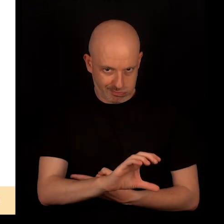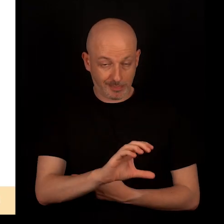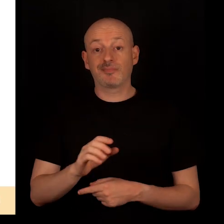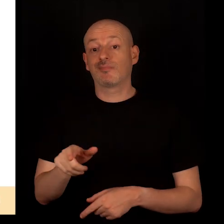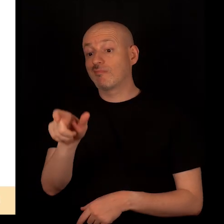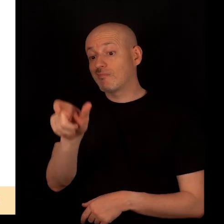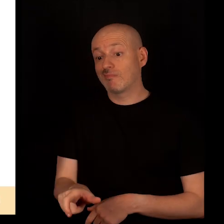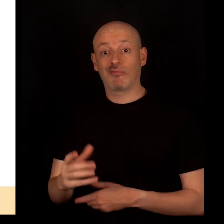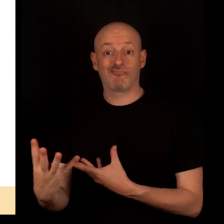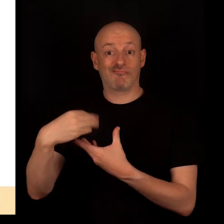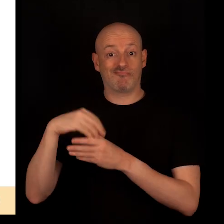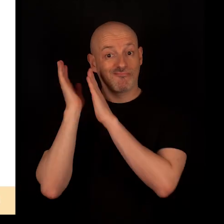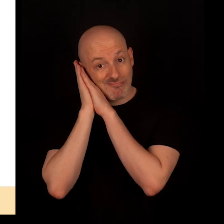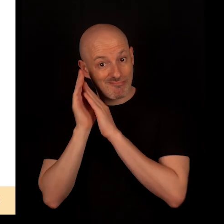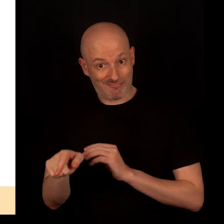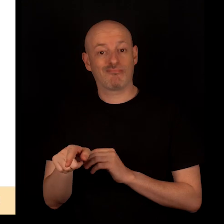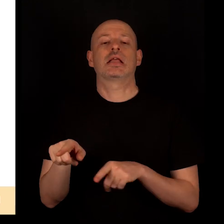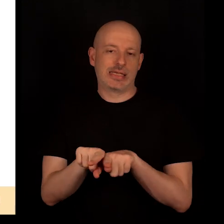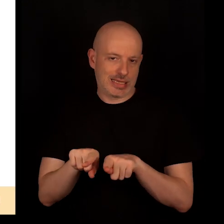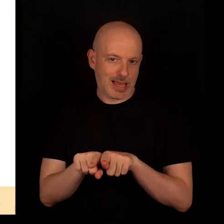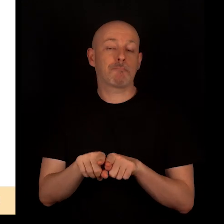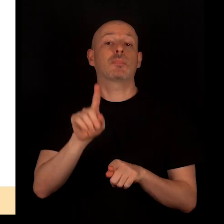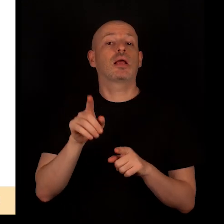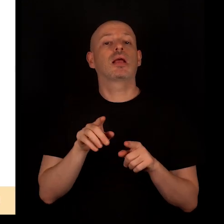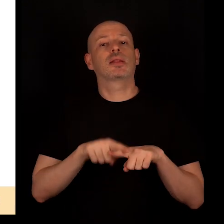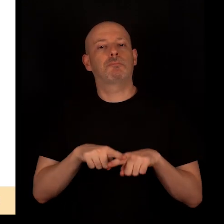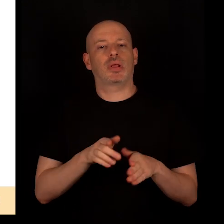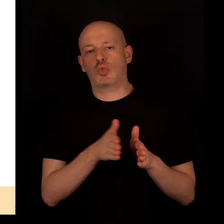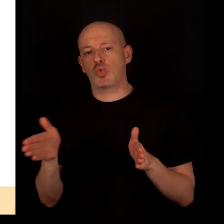and to the resident, the same also depending on the duration.